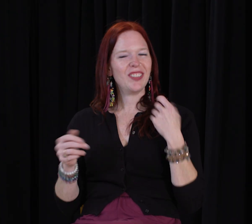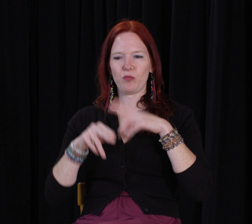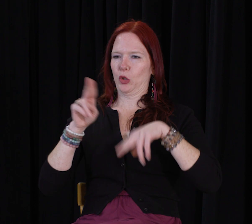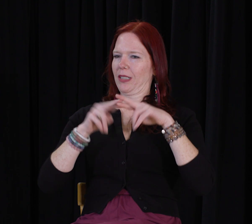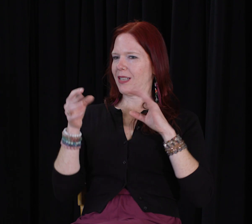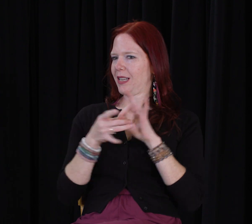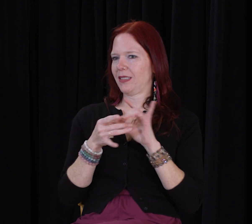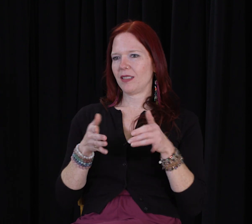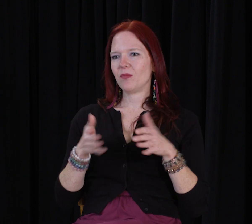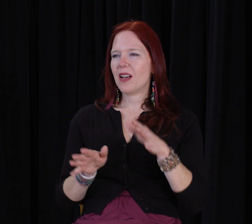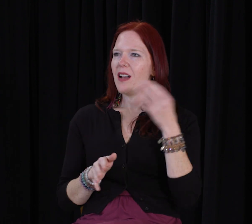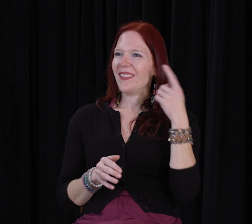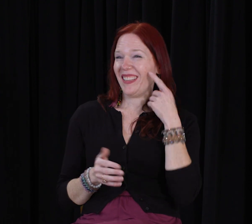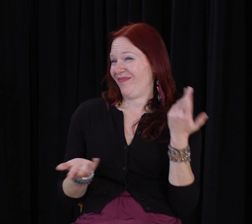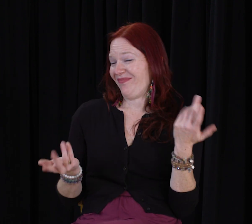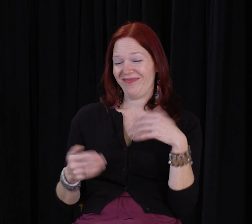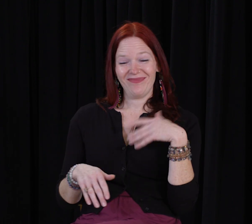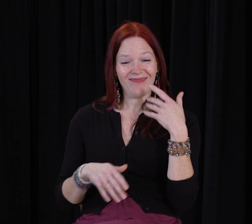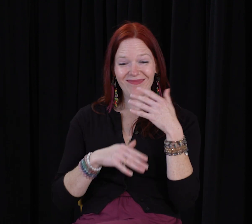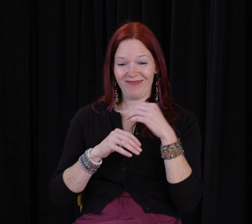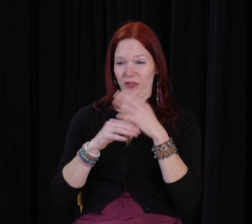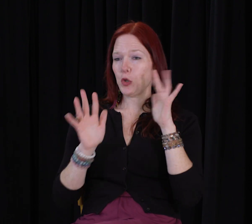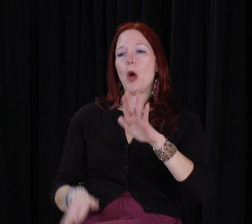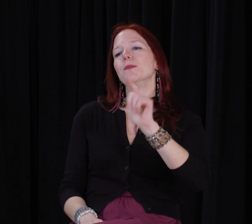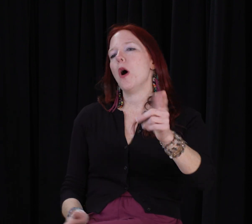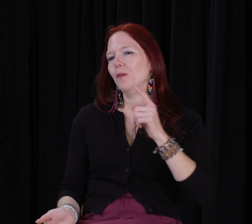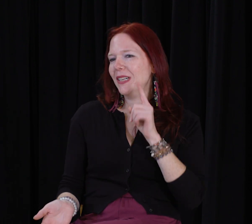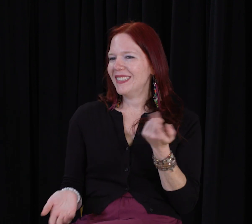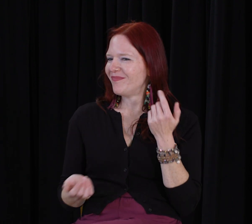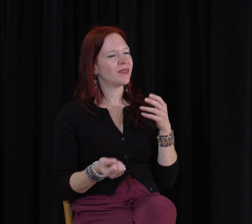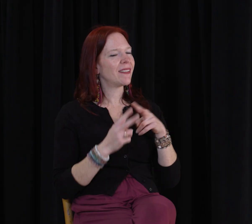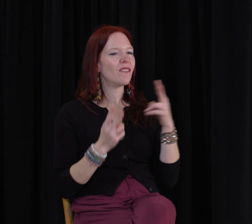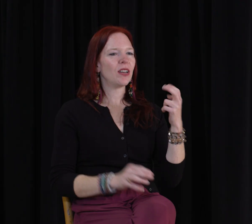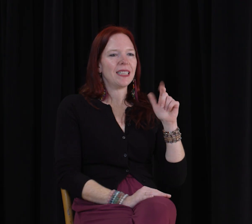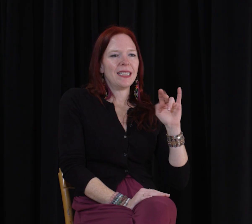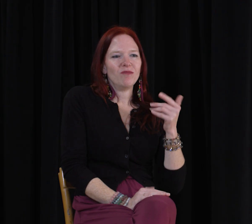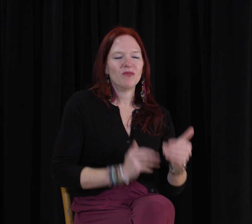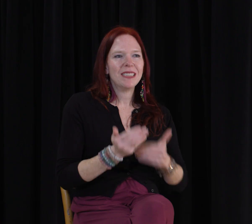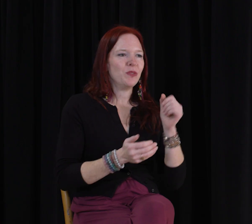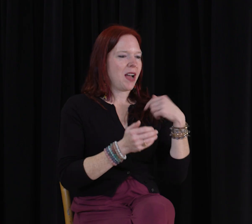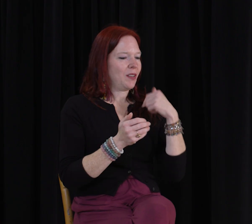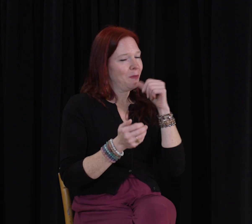It was really random and it just snowballed from there. But it’s been a really healing process.